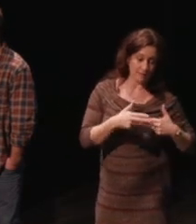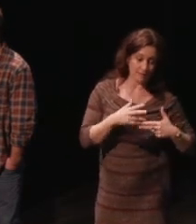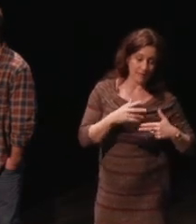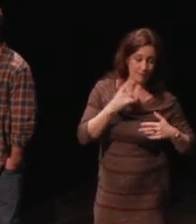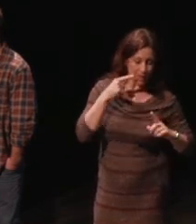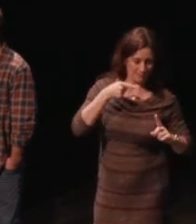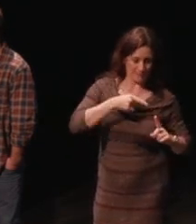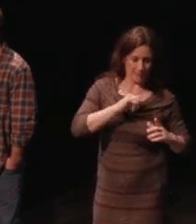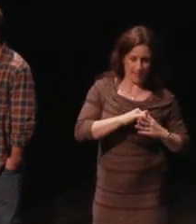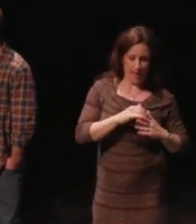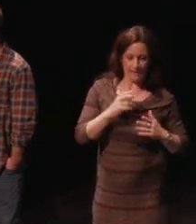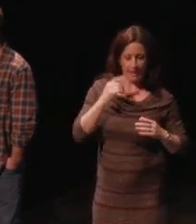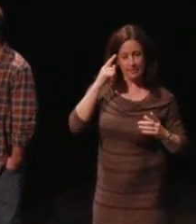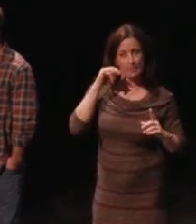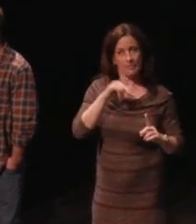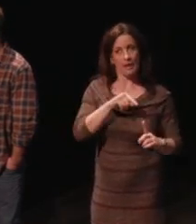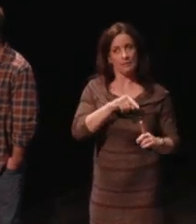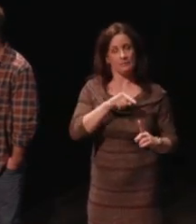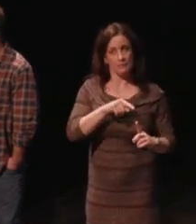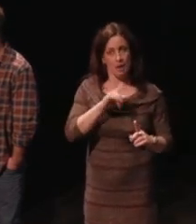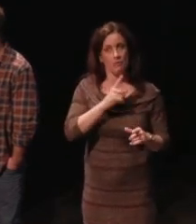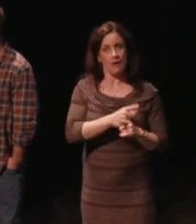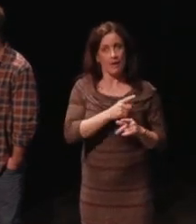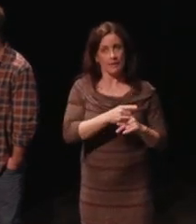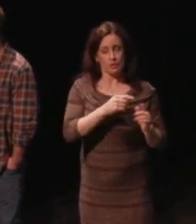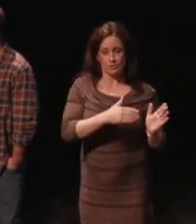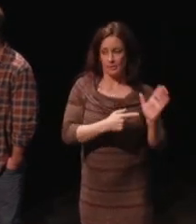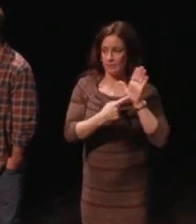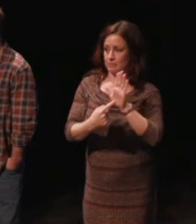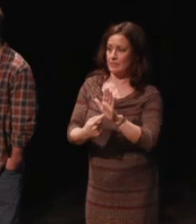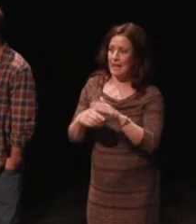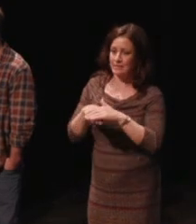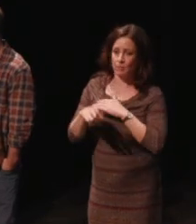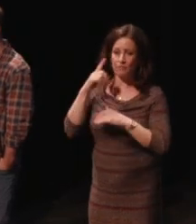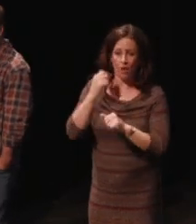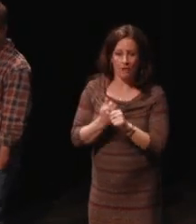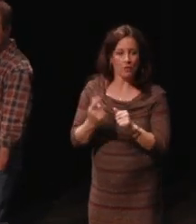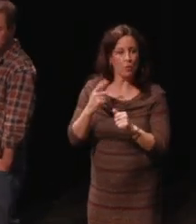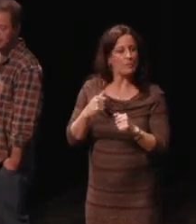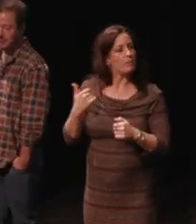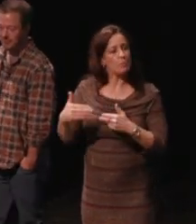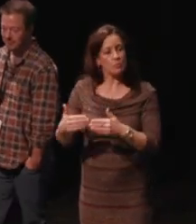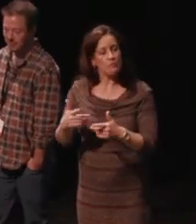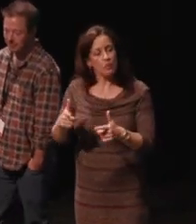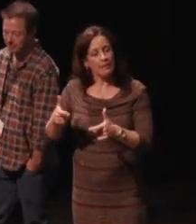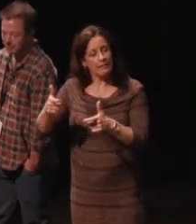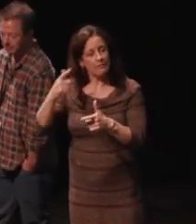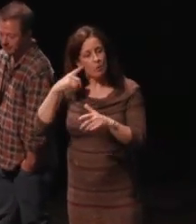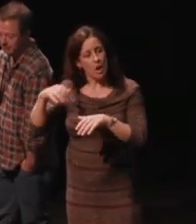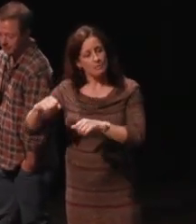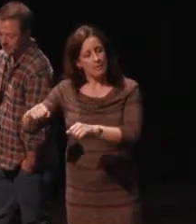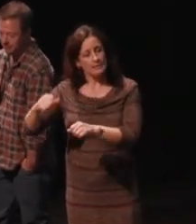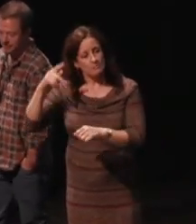that positions it as accessibility for everyone, they will move much more quickly in adopting those principles.